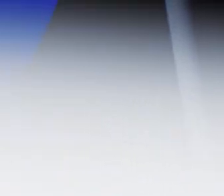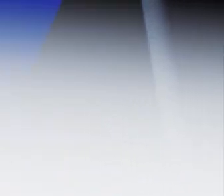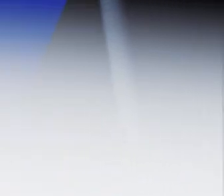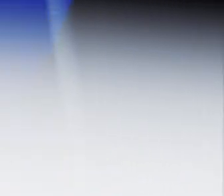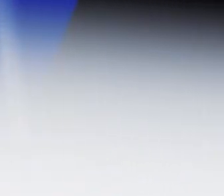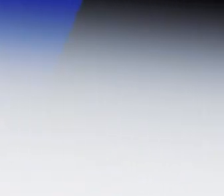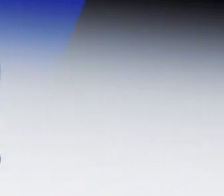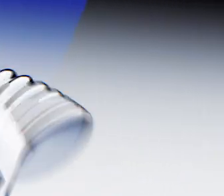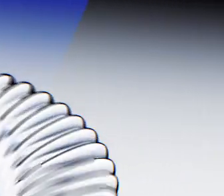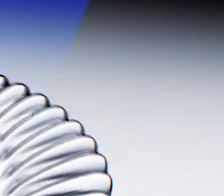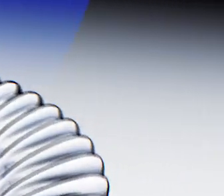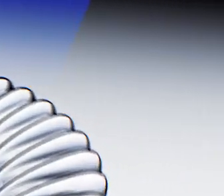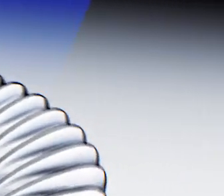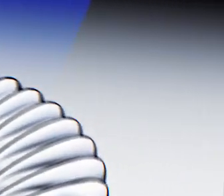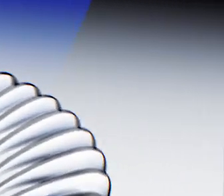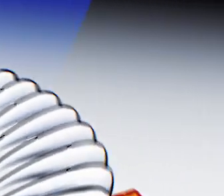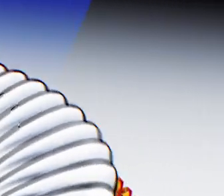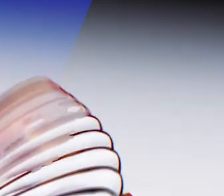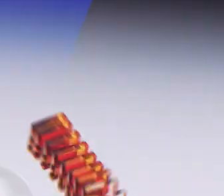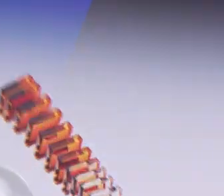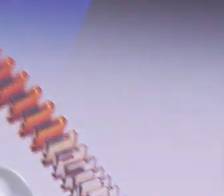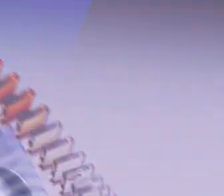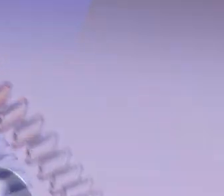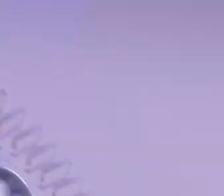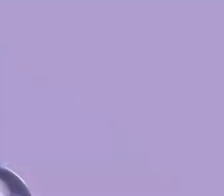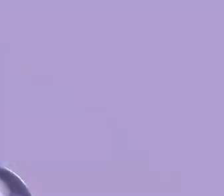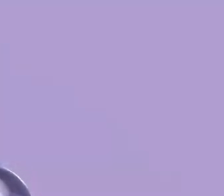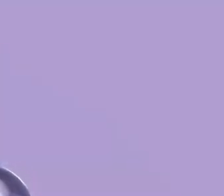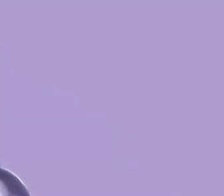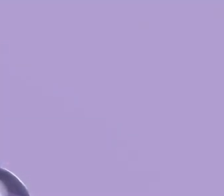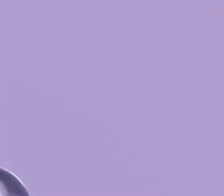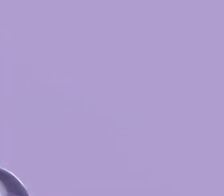sound, and with access to other information tools like search engines that we don't usually